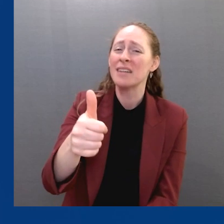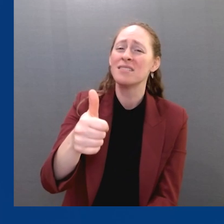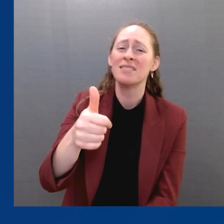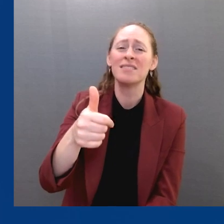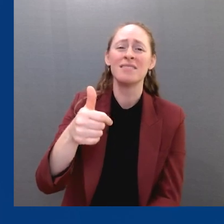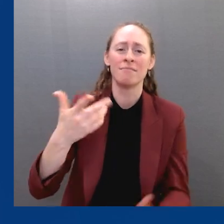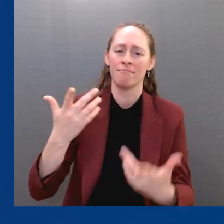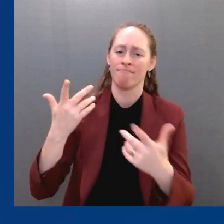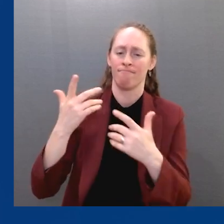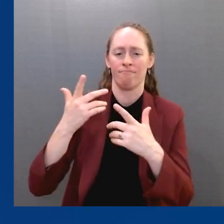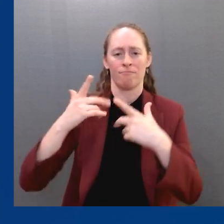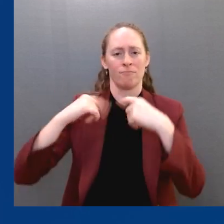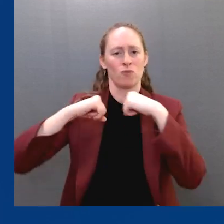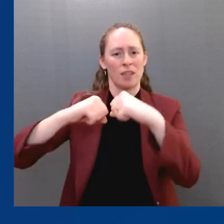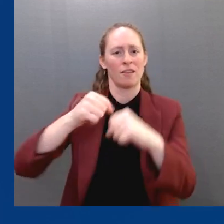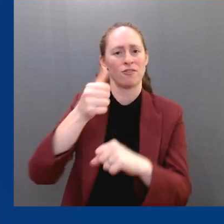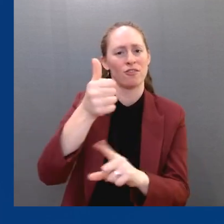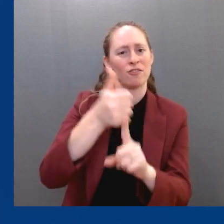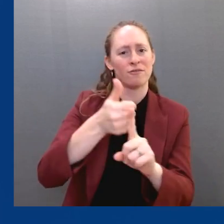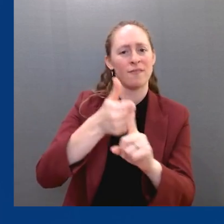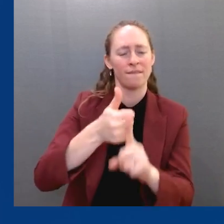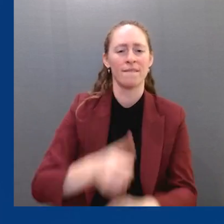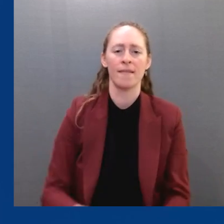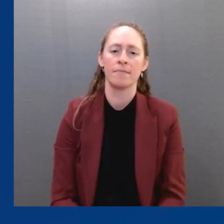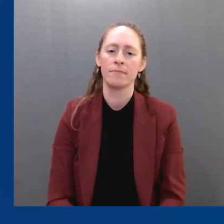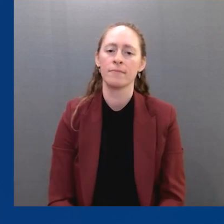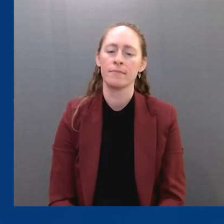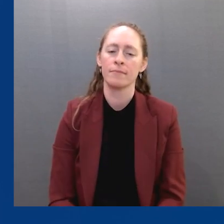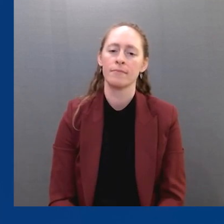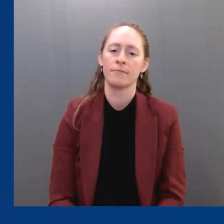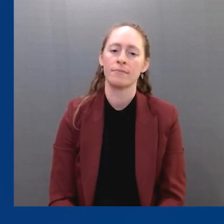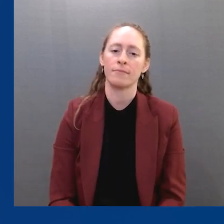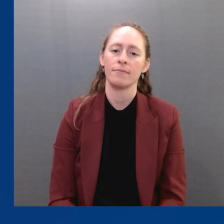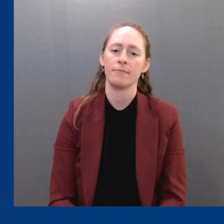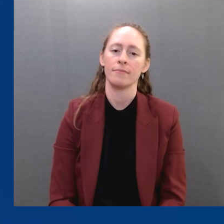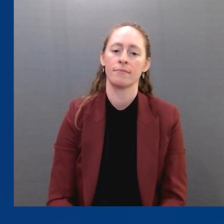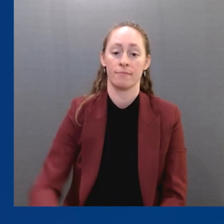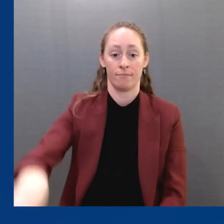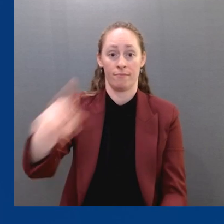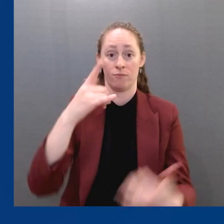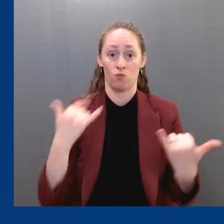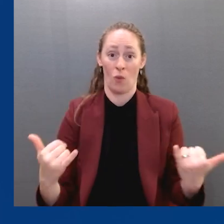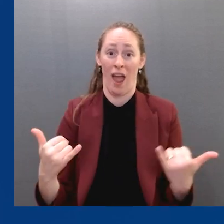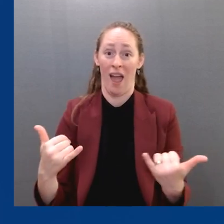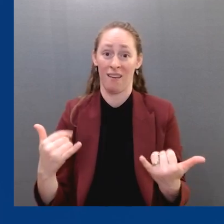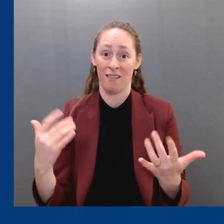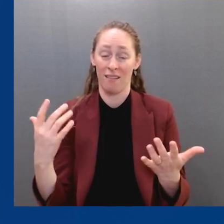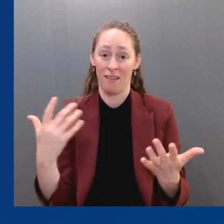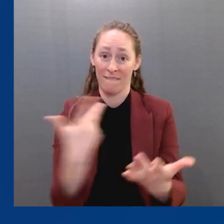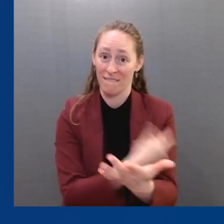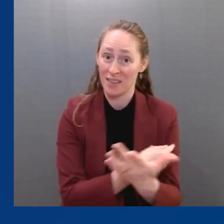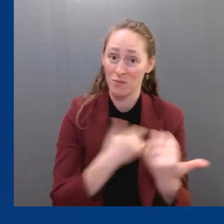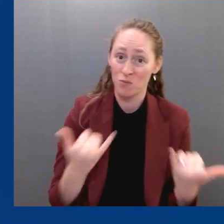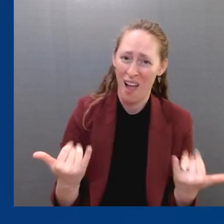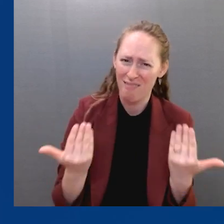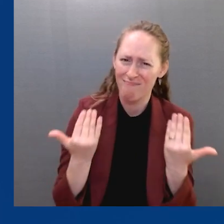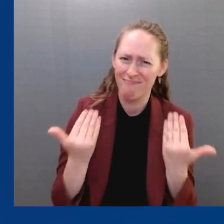And let me be clear. If you get vaccinated today, you're not going to be ineligible to get the very specific vaccine.